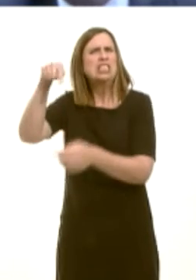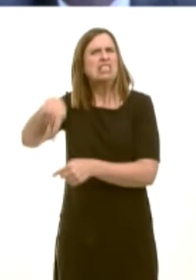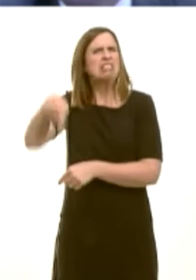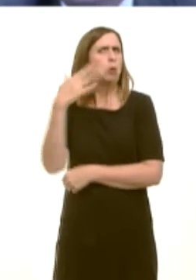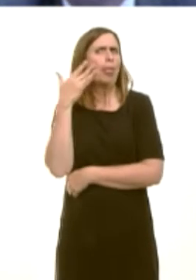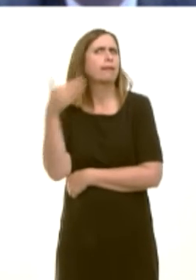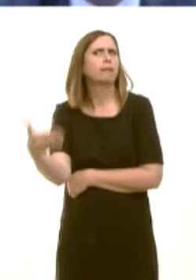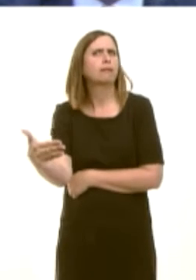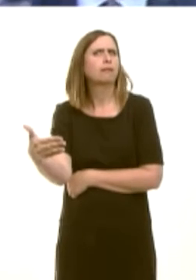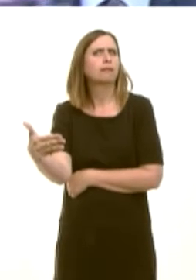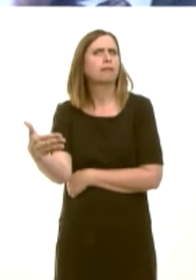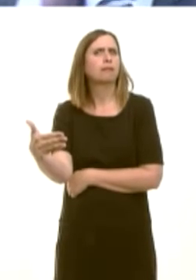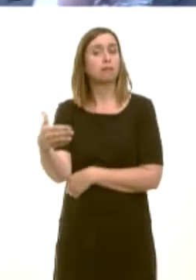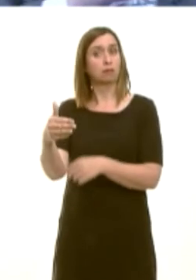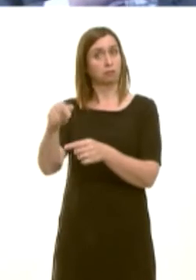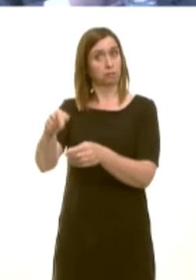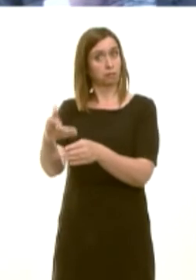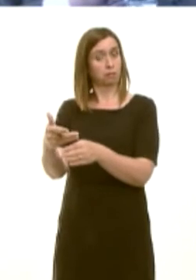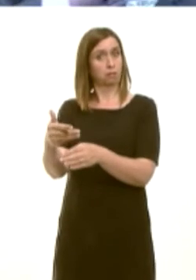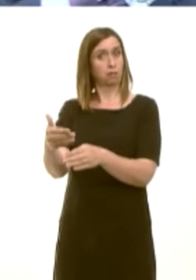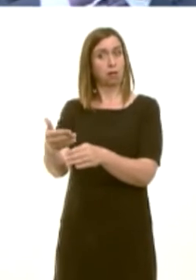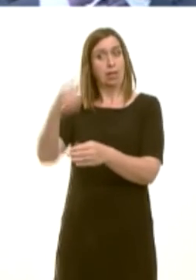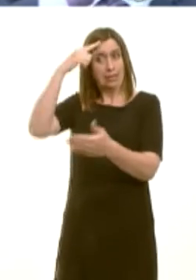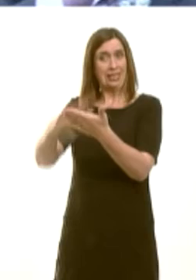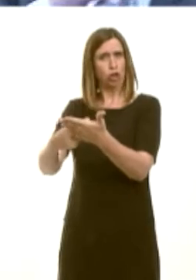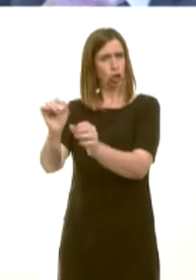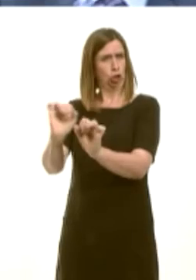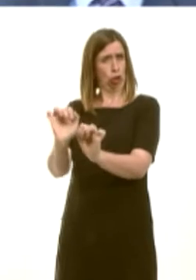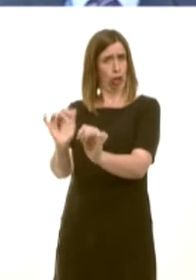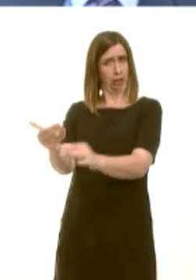will be undertaken prior to that decision being made, and what consultation on that